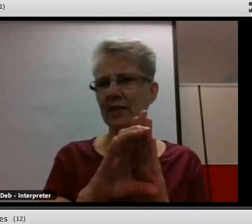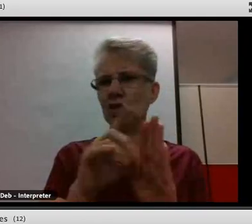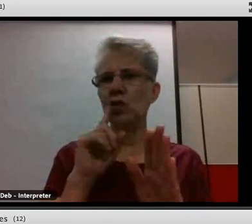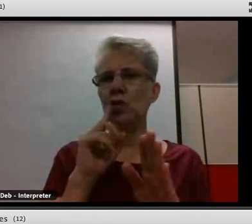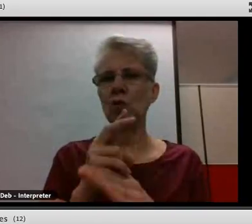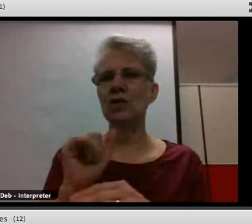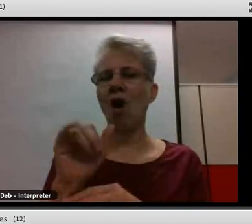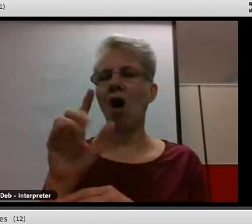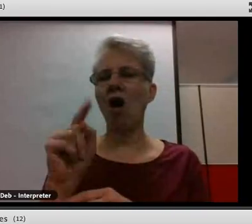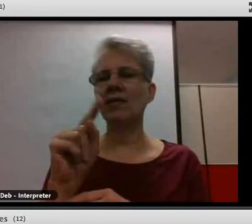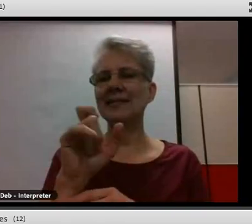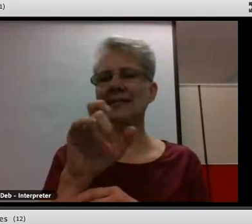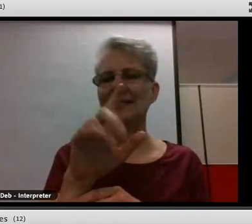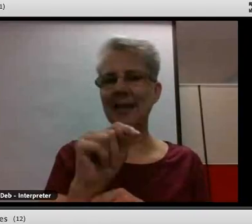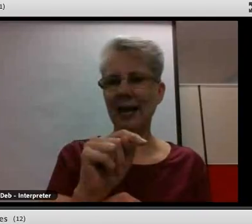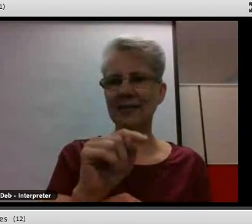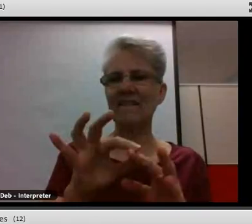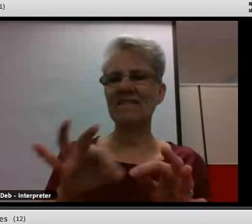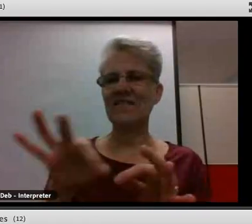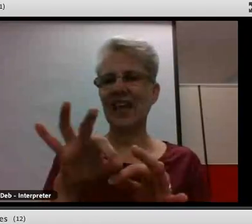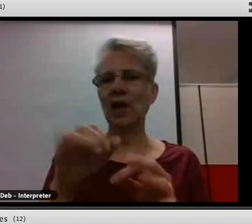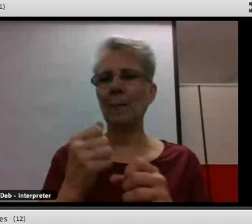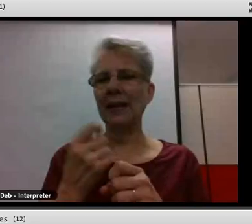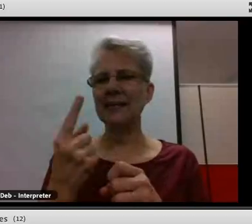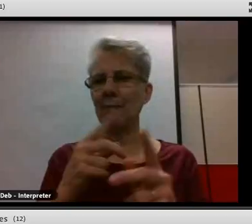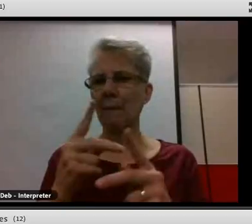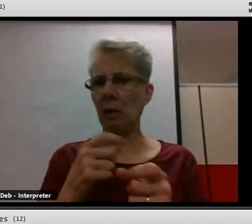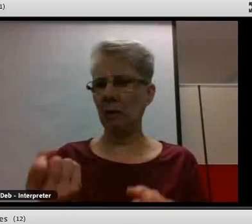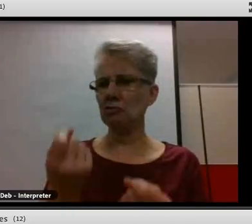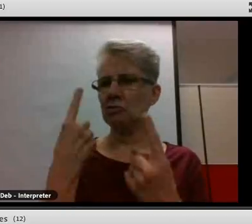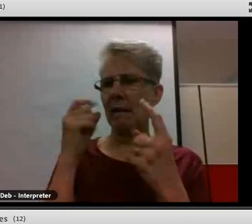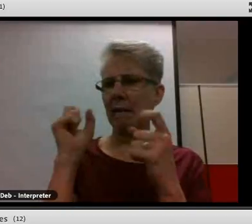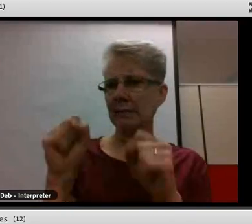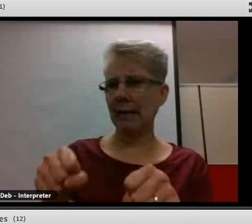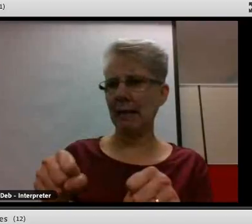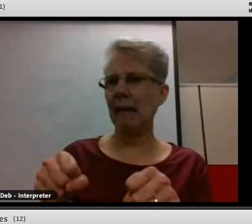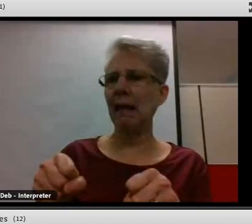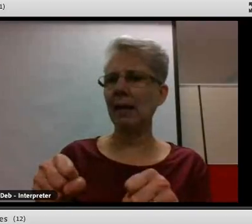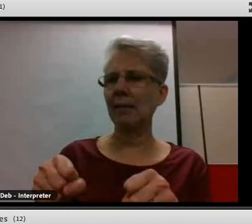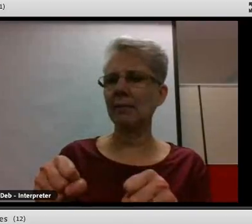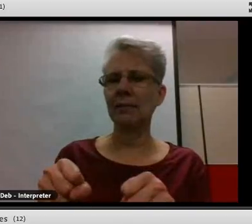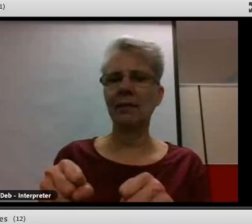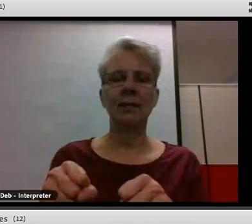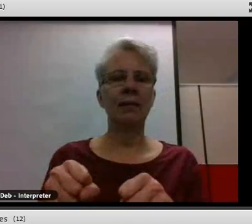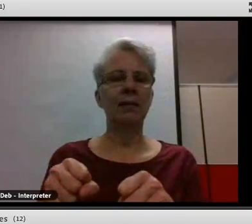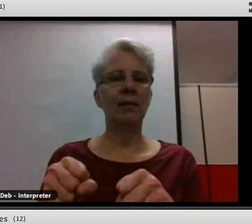lending program for e-Readers, both the Sacramento Public Library and the Philadelphia Free Library.